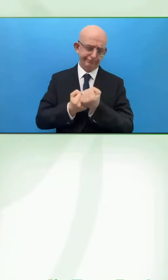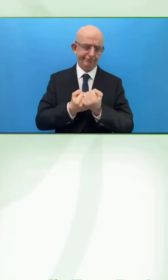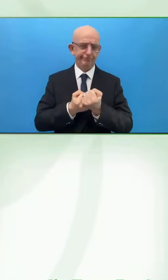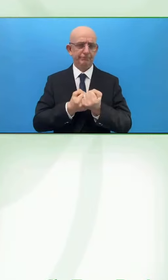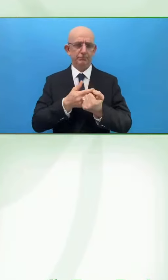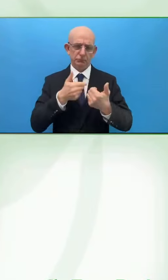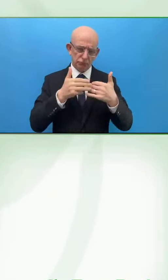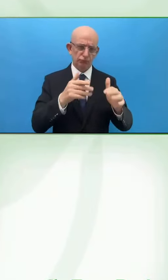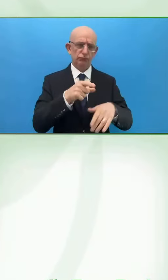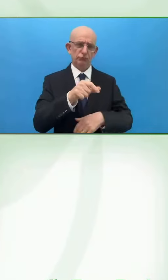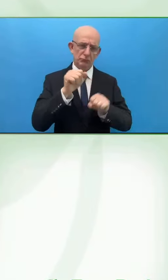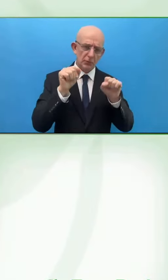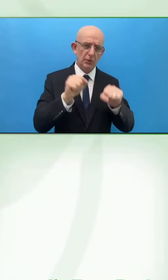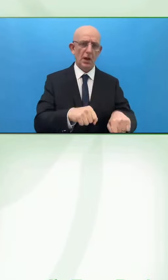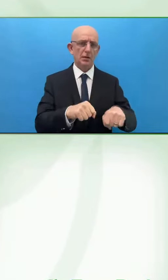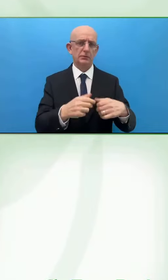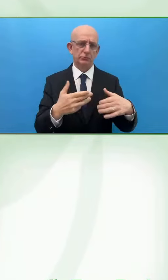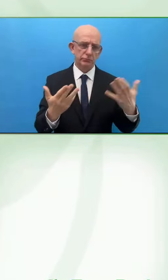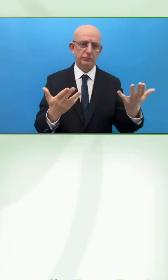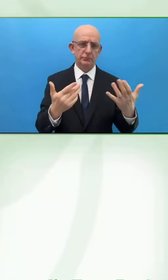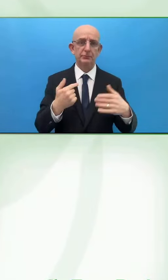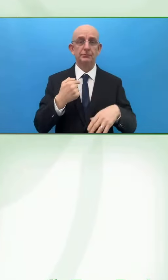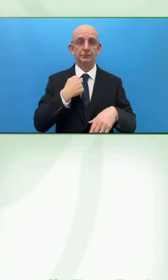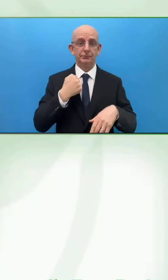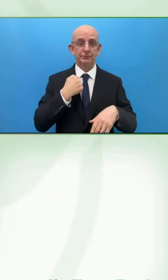I grew up with mantras like you're not going to sit at home on a pension, you're going